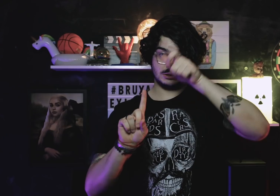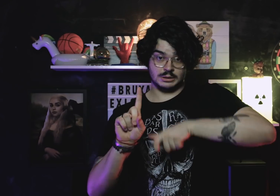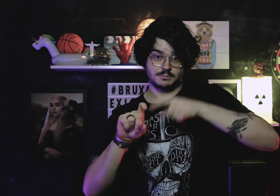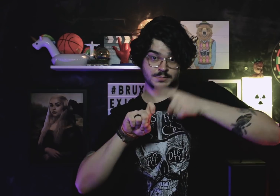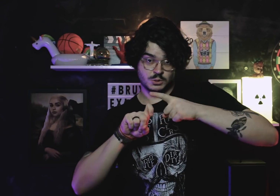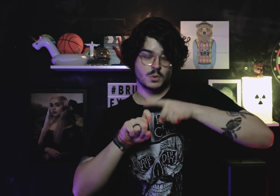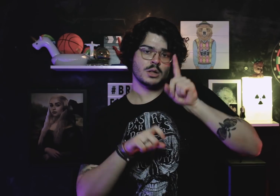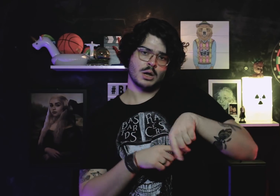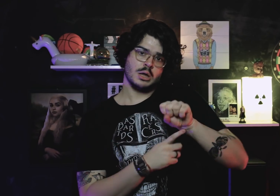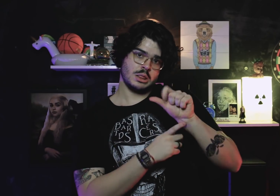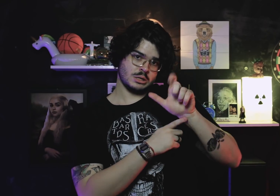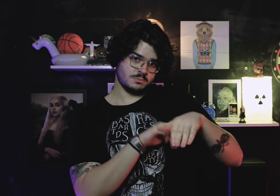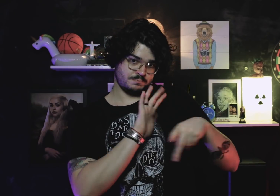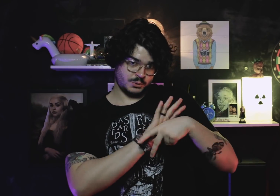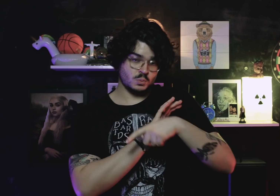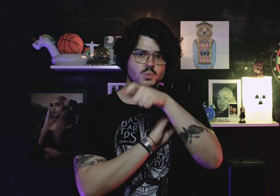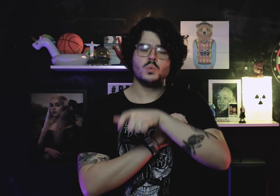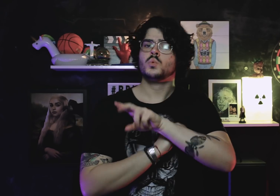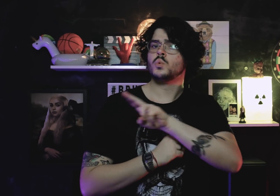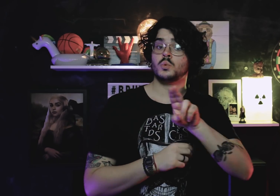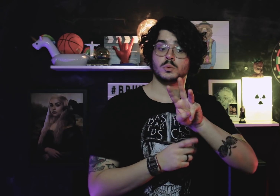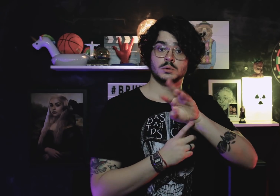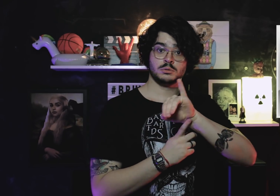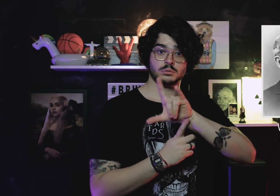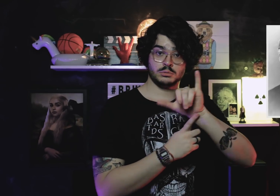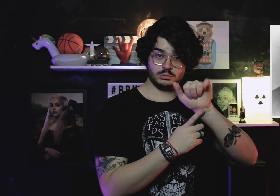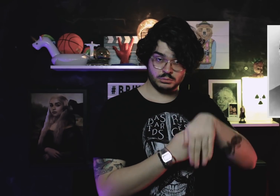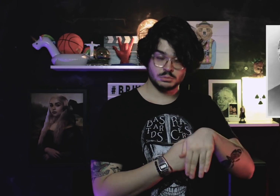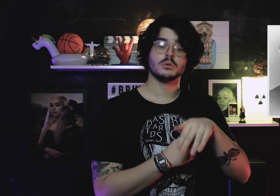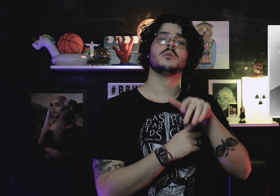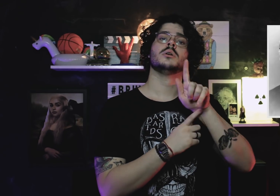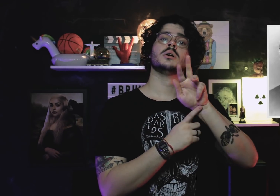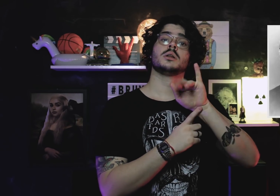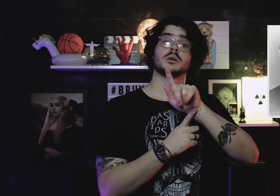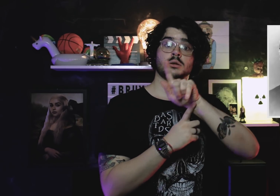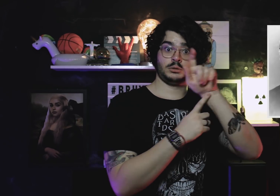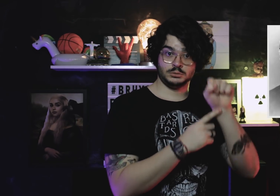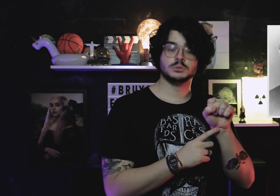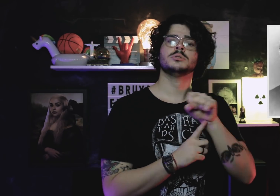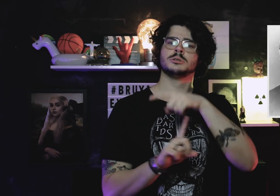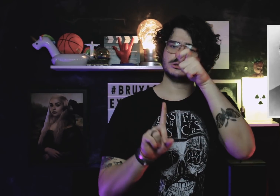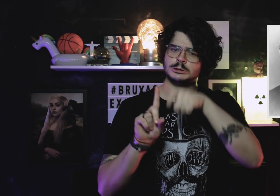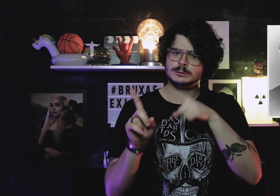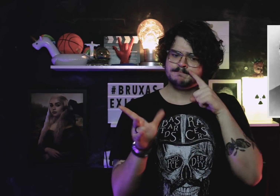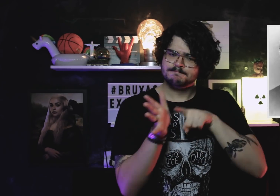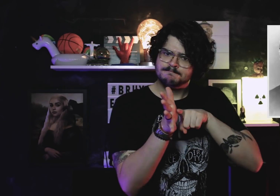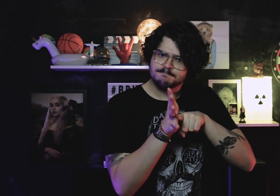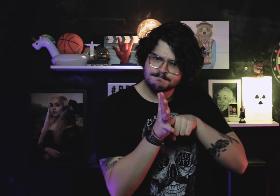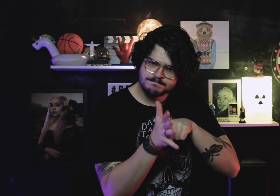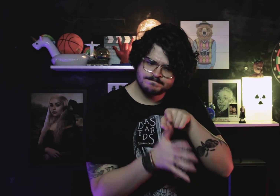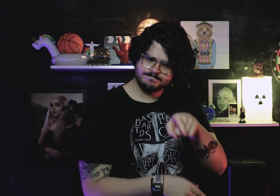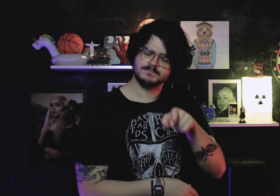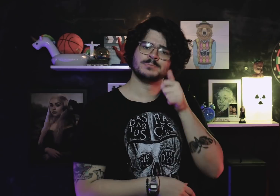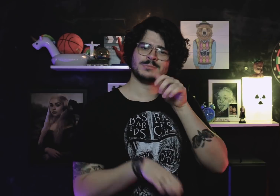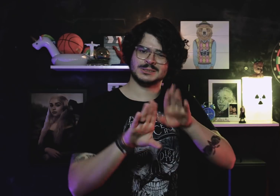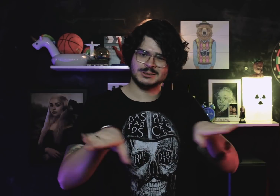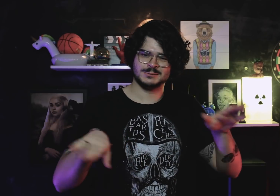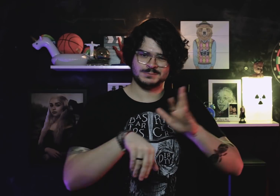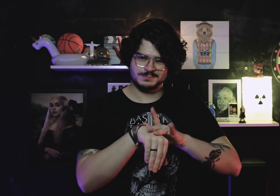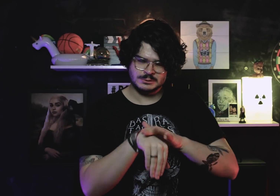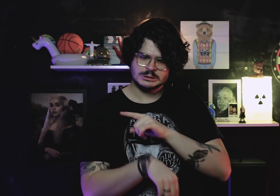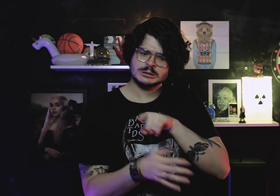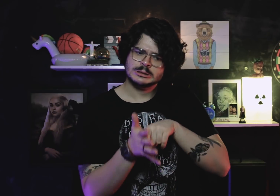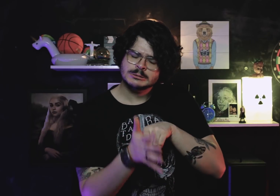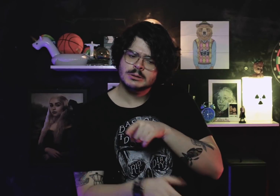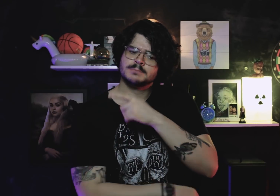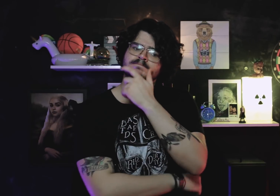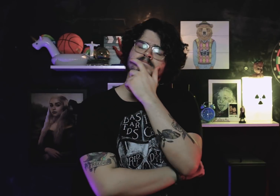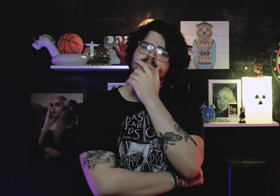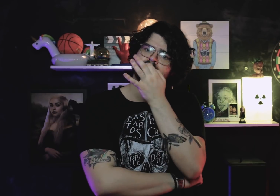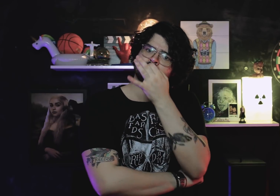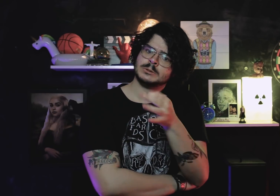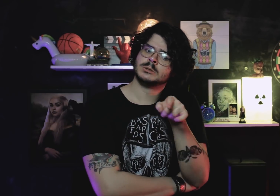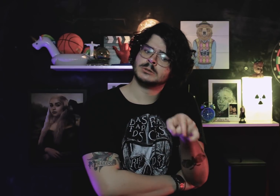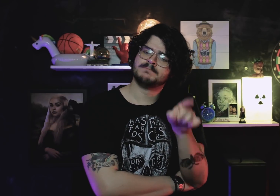Salem's doctor, William Griggs, examined them and suggested that